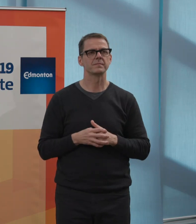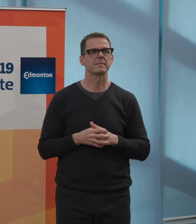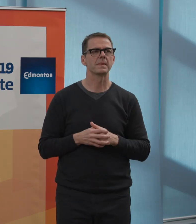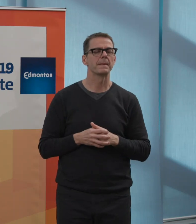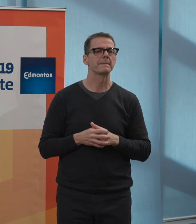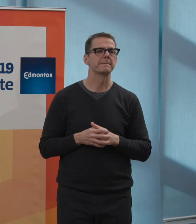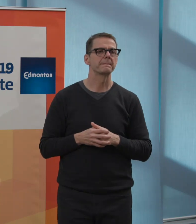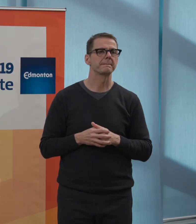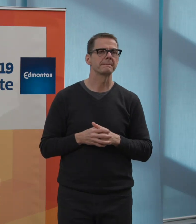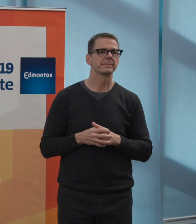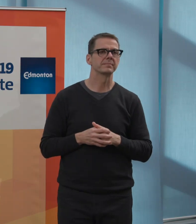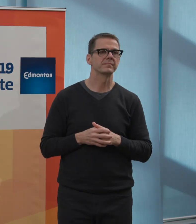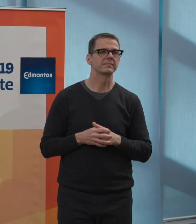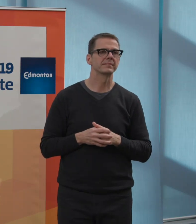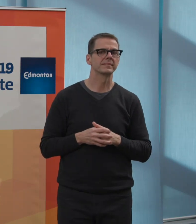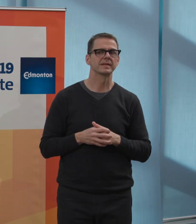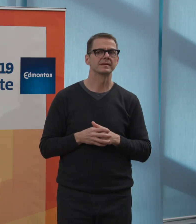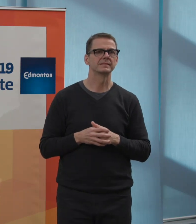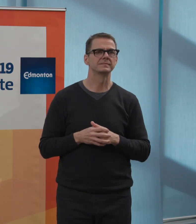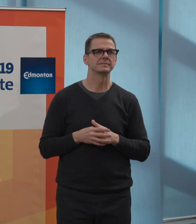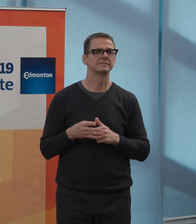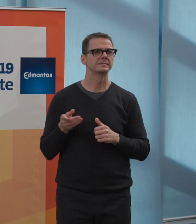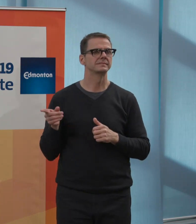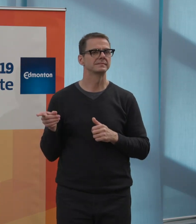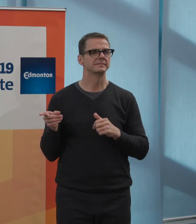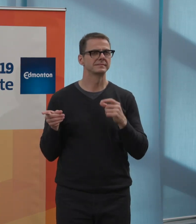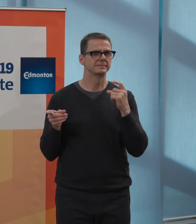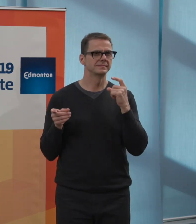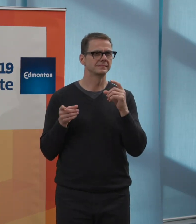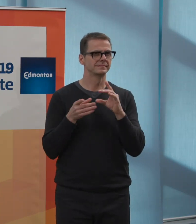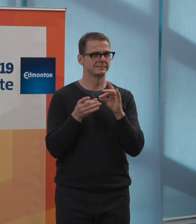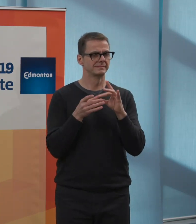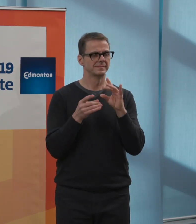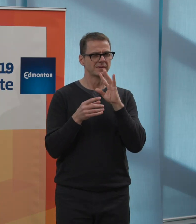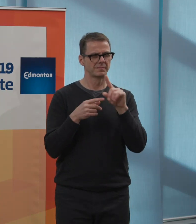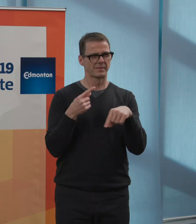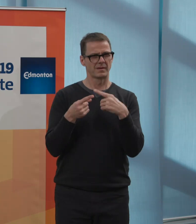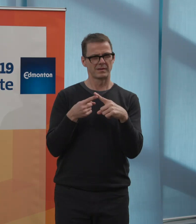employees I think Adam just mentioned will get that top-up of EIA I think it